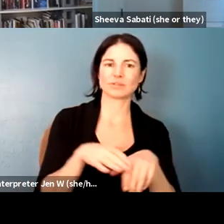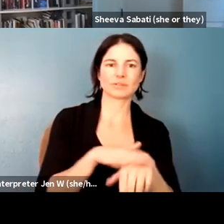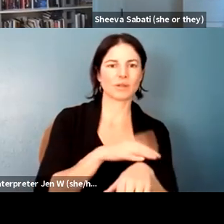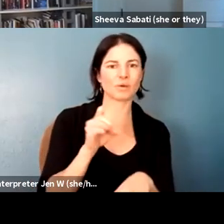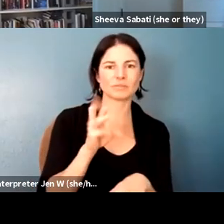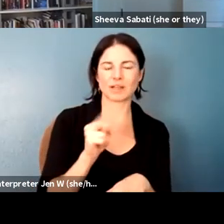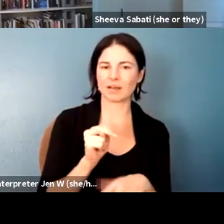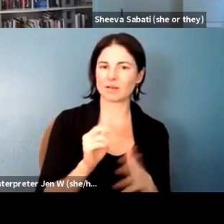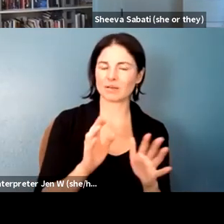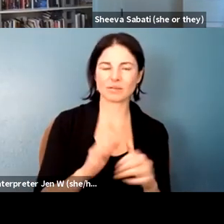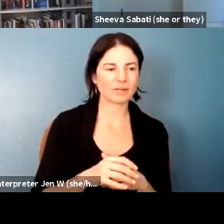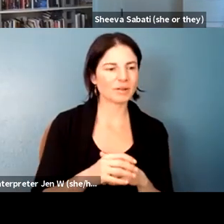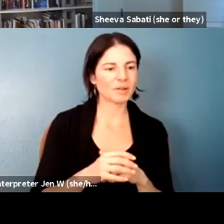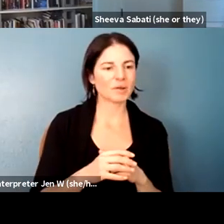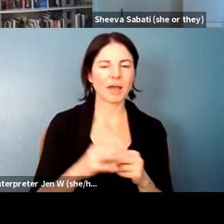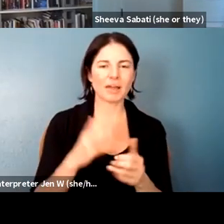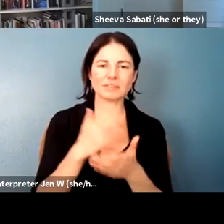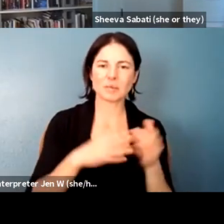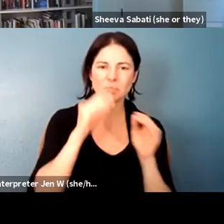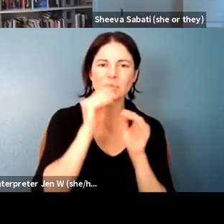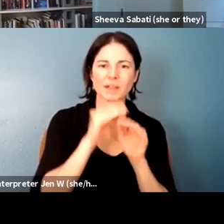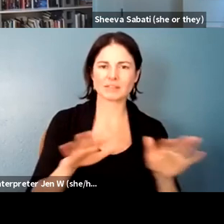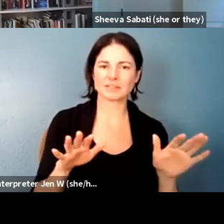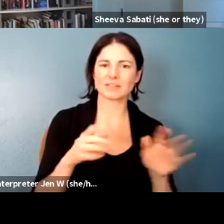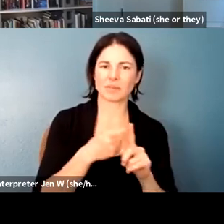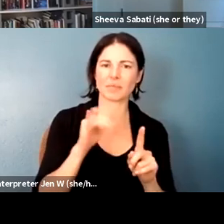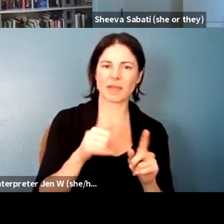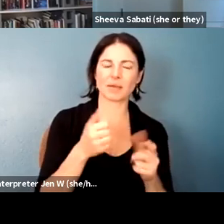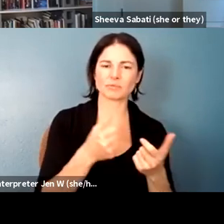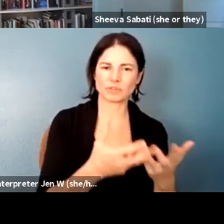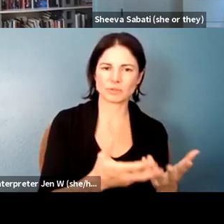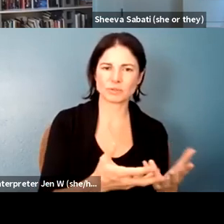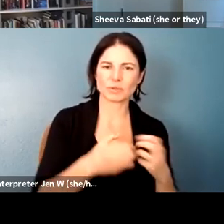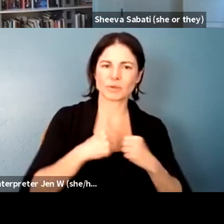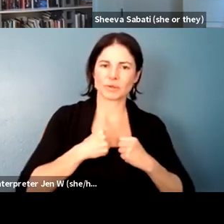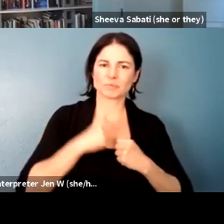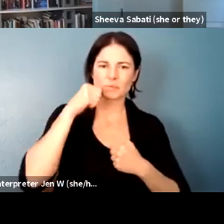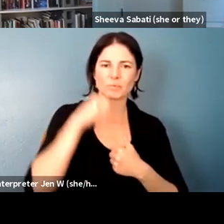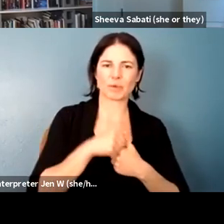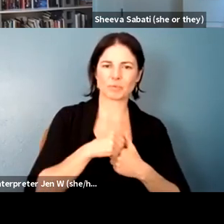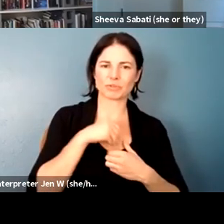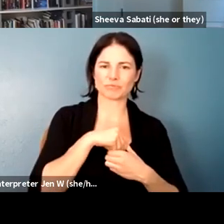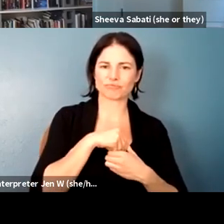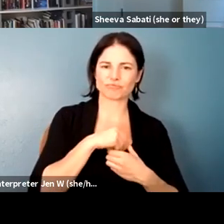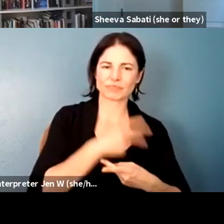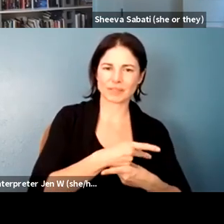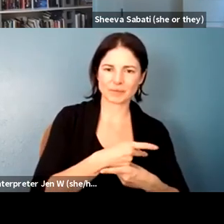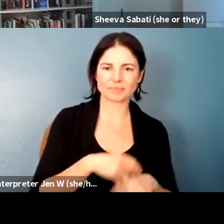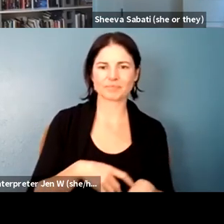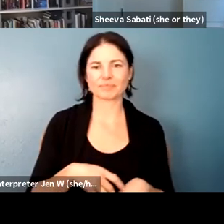that emerged out of that. I'm trying to hang on to that. Also, I love just the doing versus the being. So I'm focusing a lot